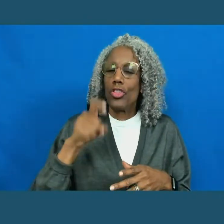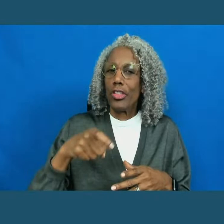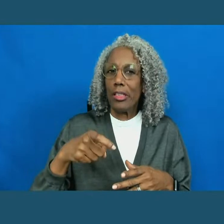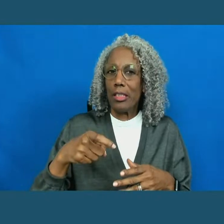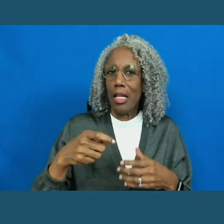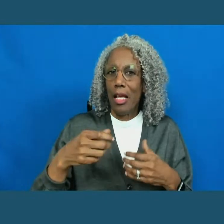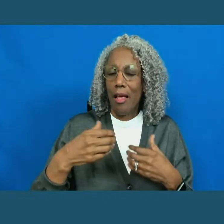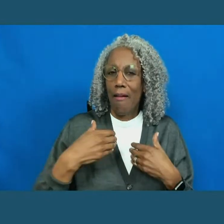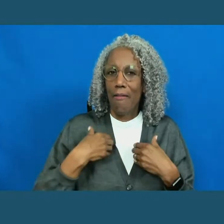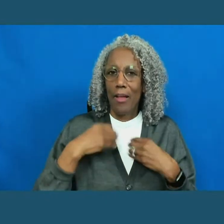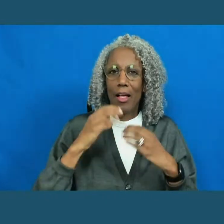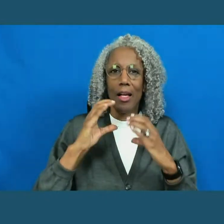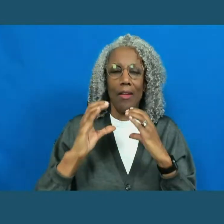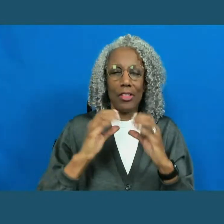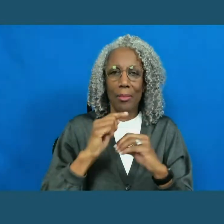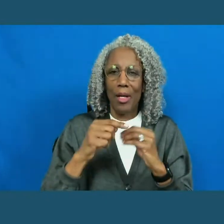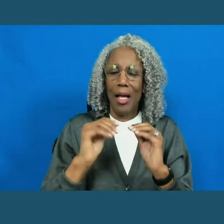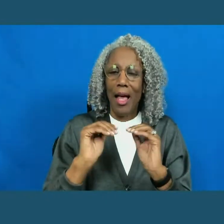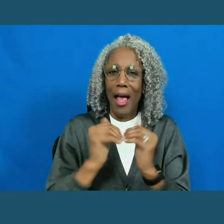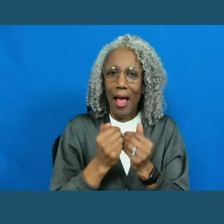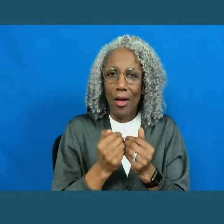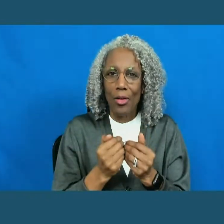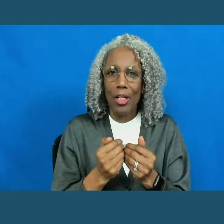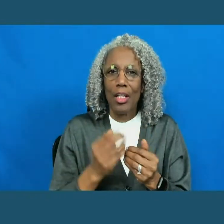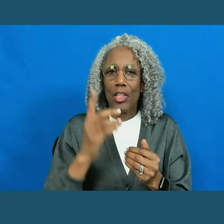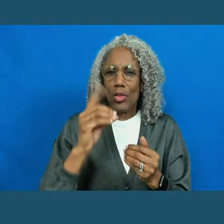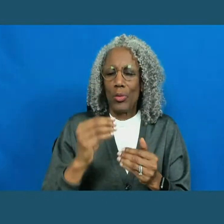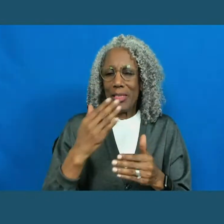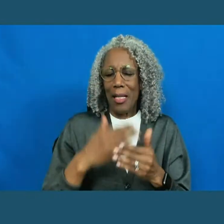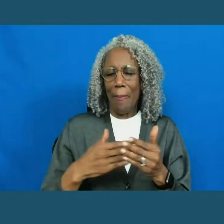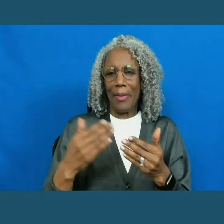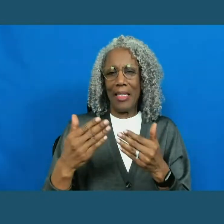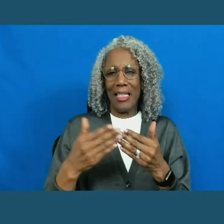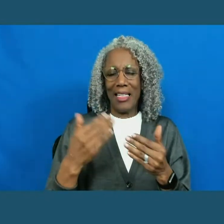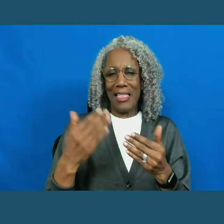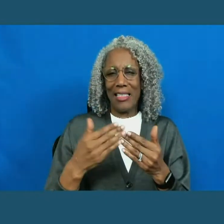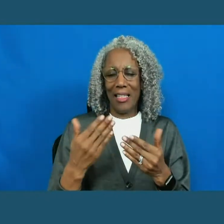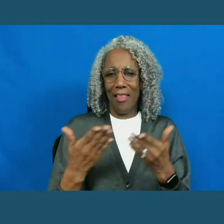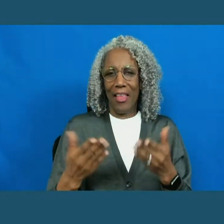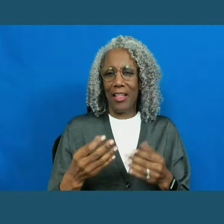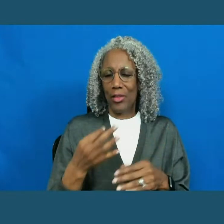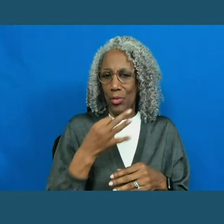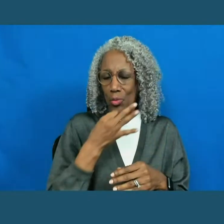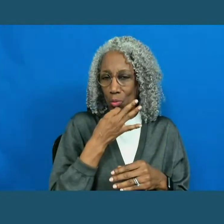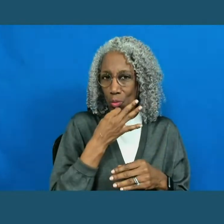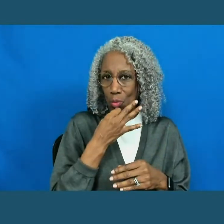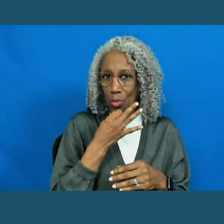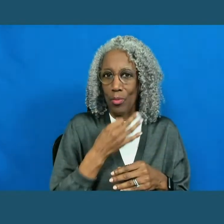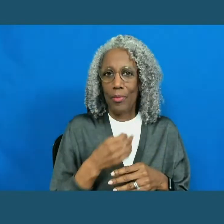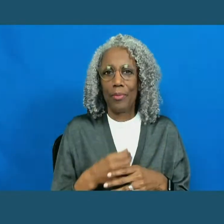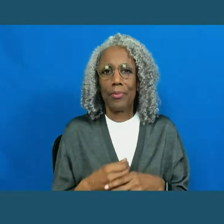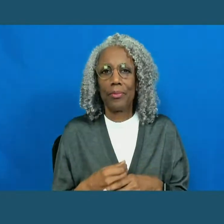should Talk about, you know, how